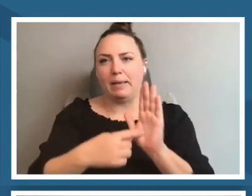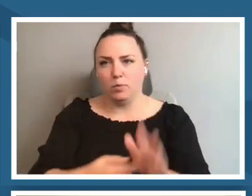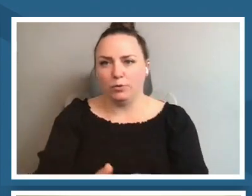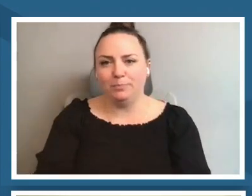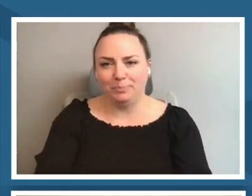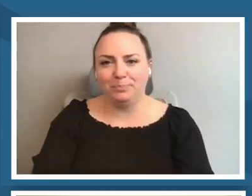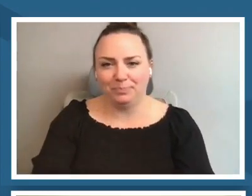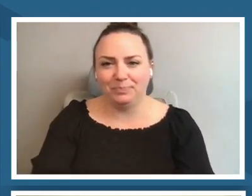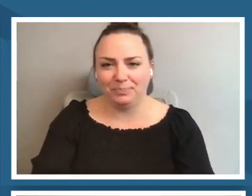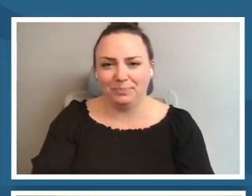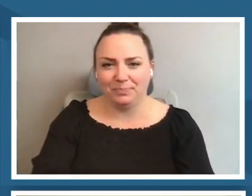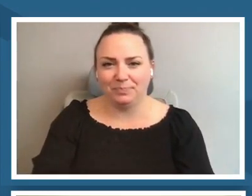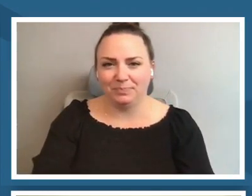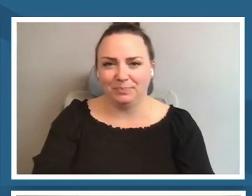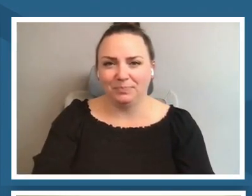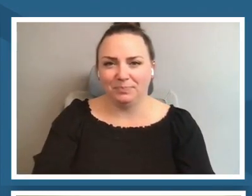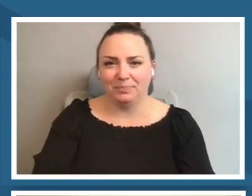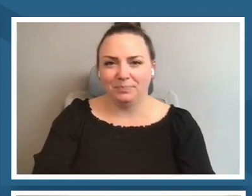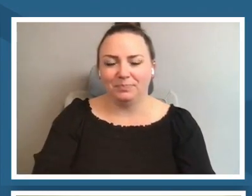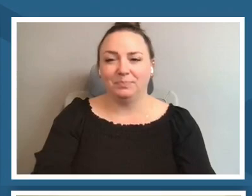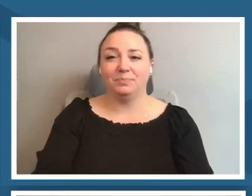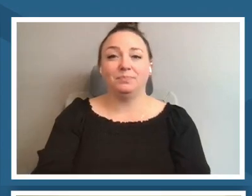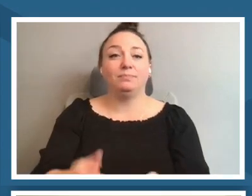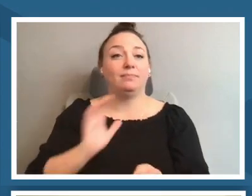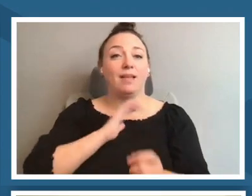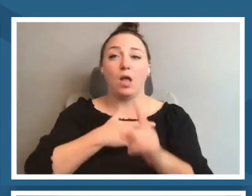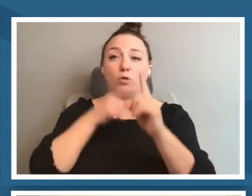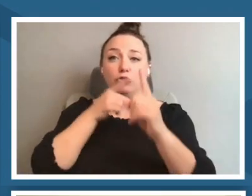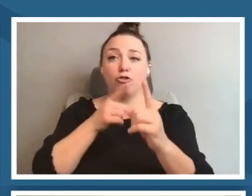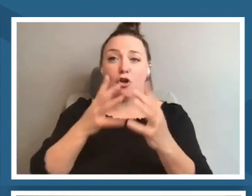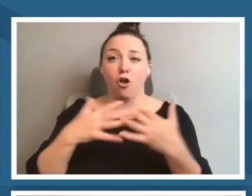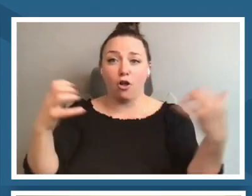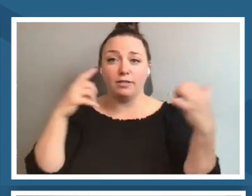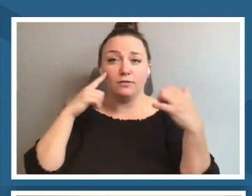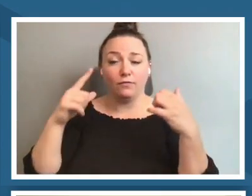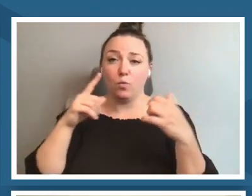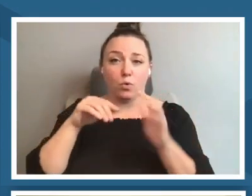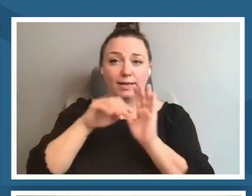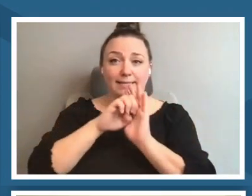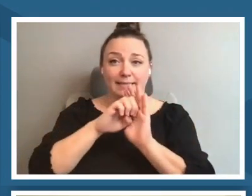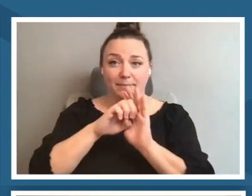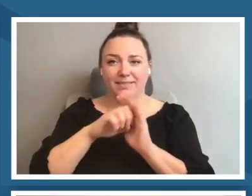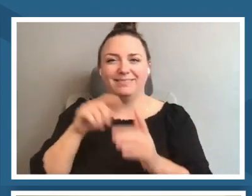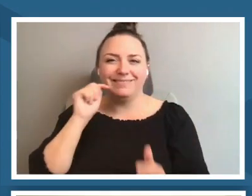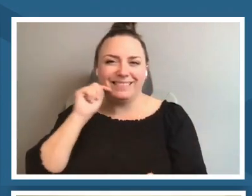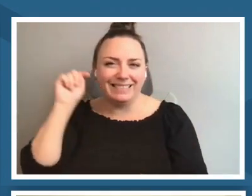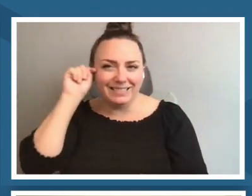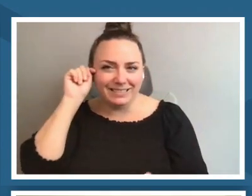our focus uh target audience for this exhibit are